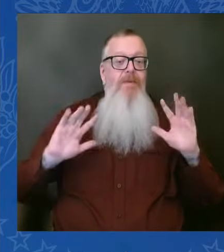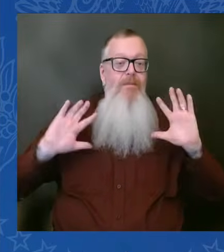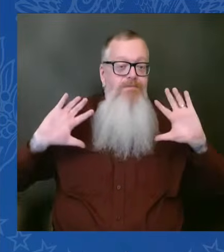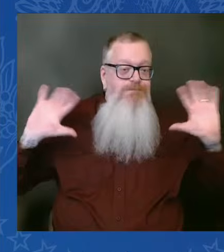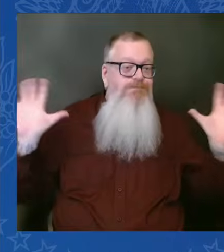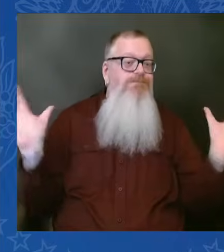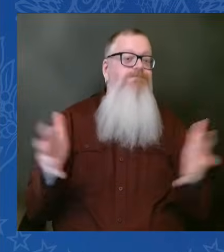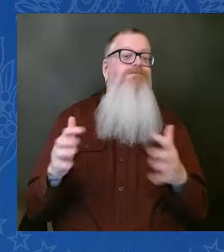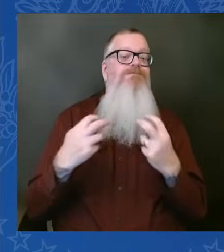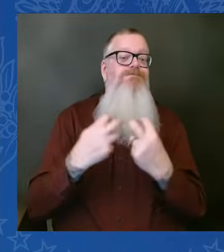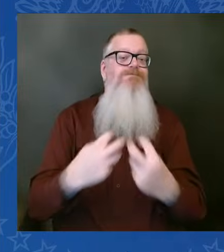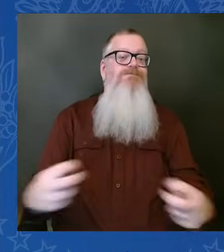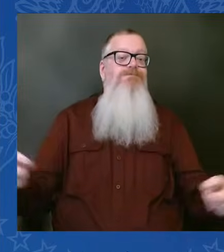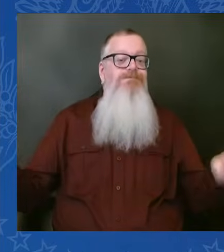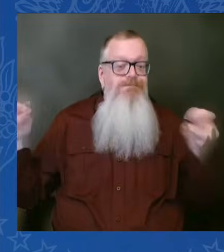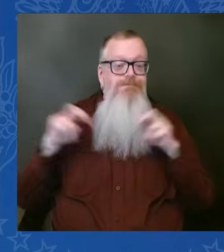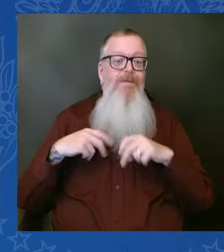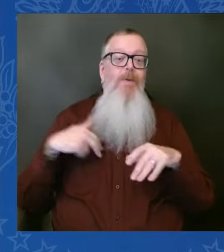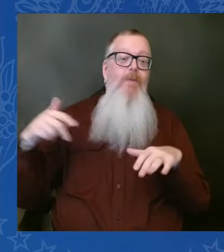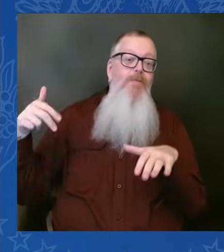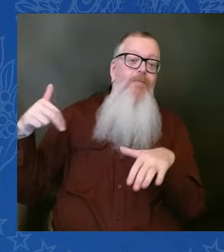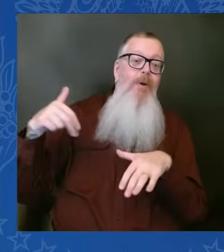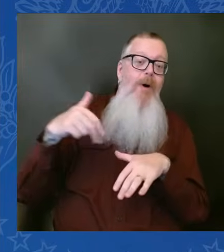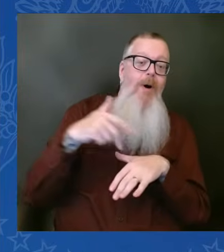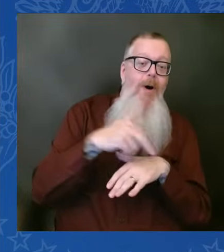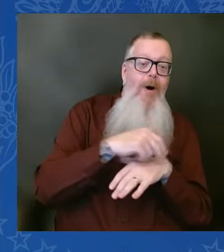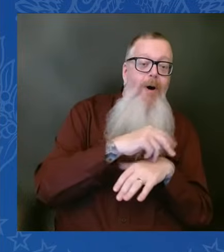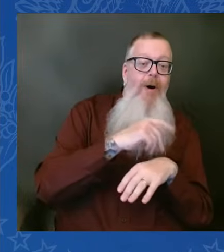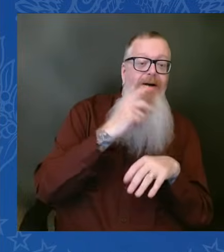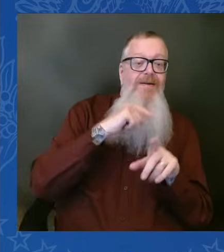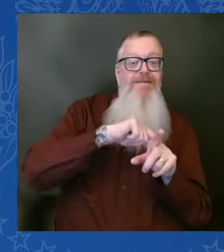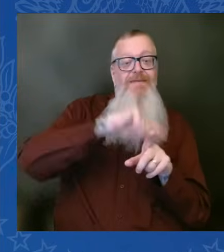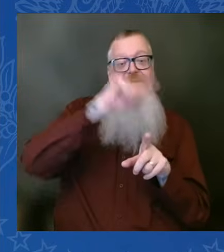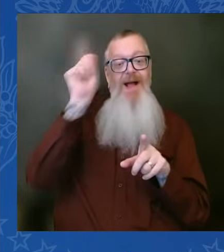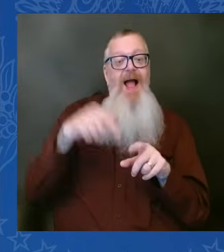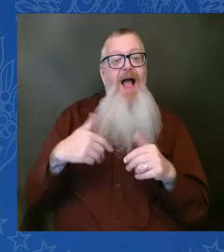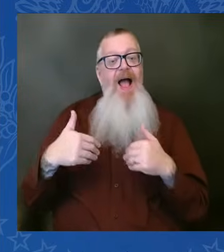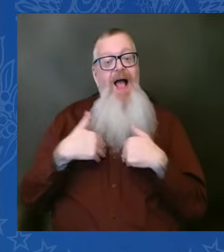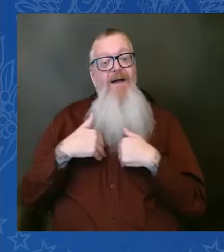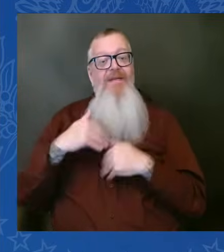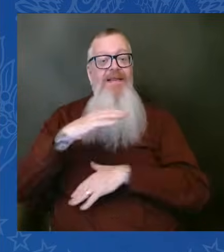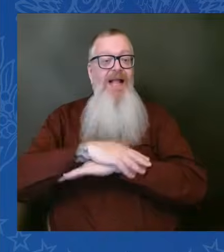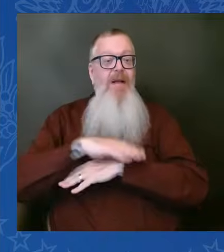and there was a table going the other way. One was the Democratic table. One was Republican table.